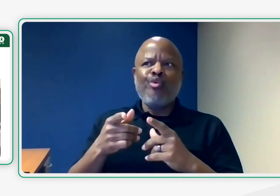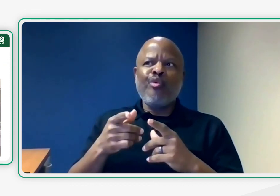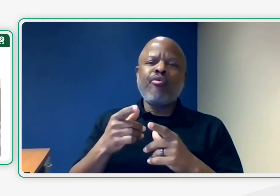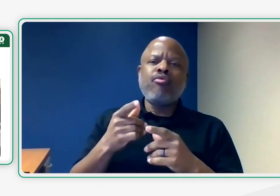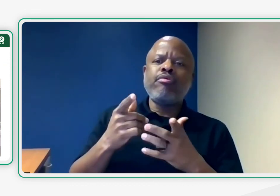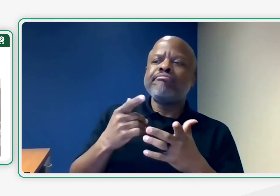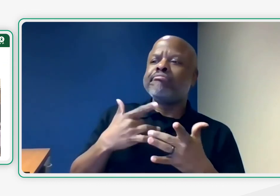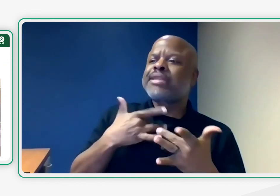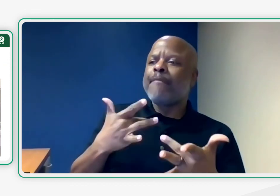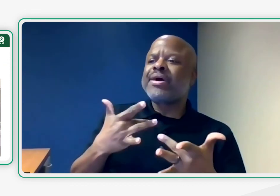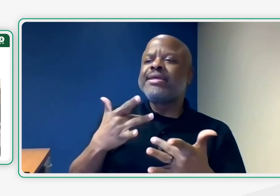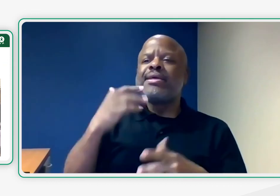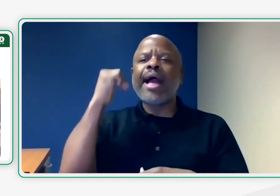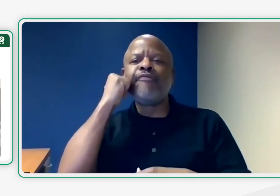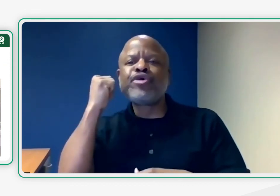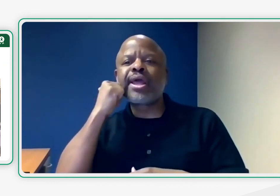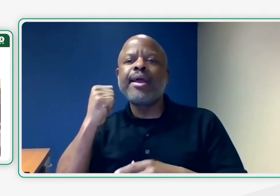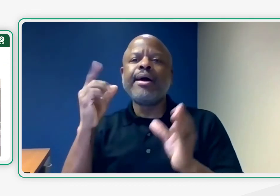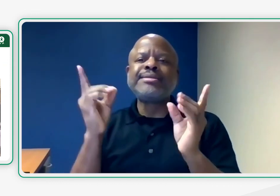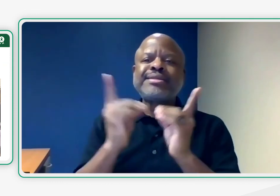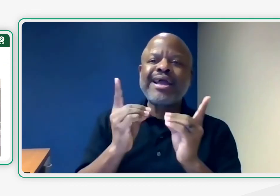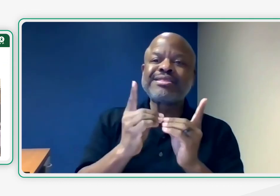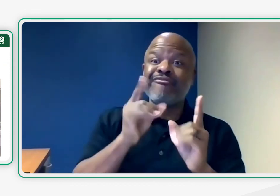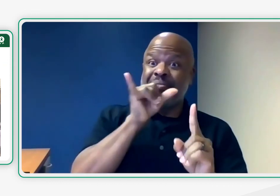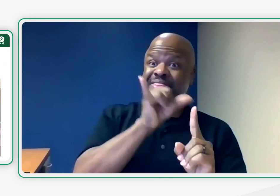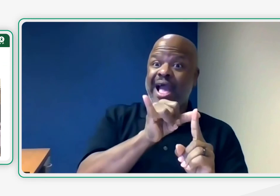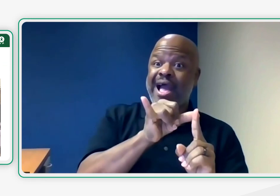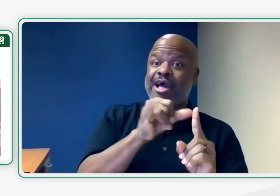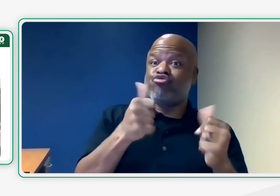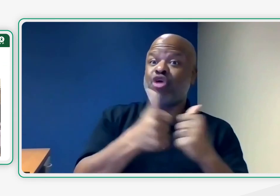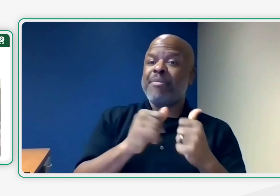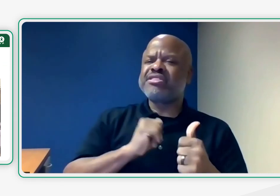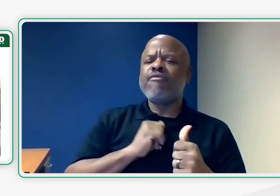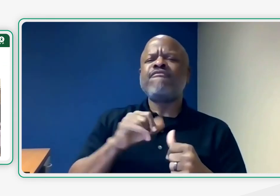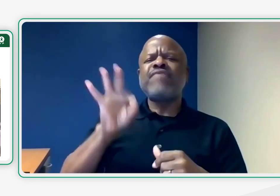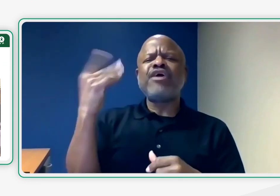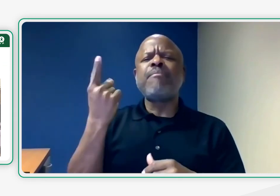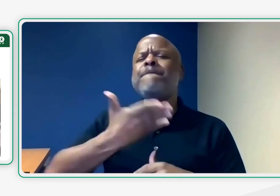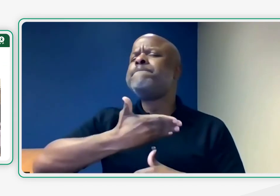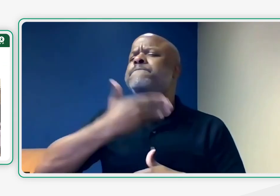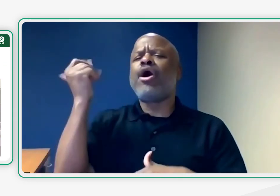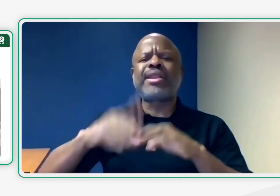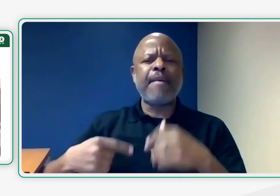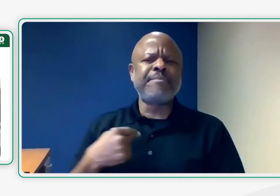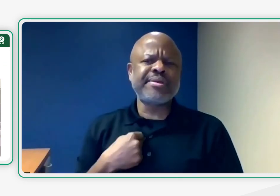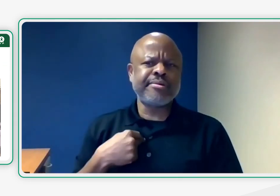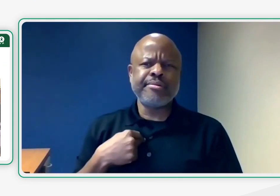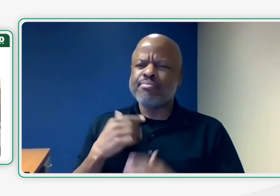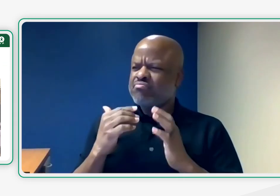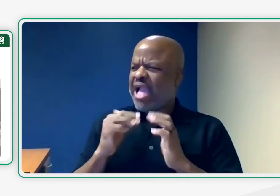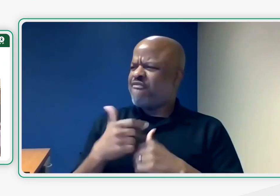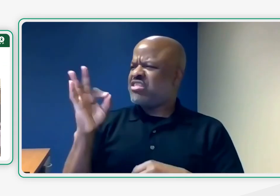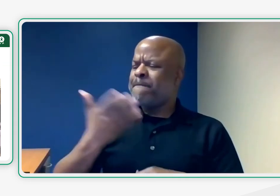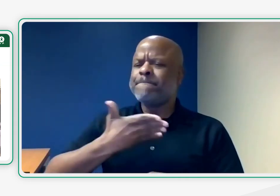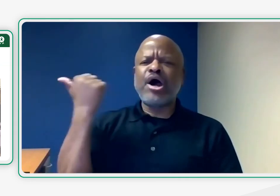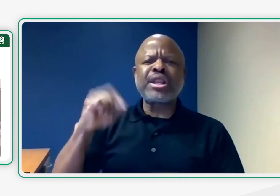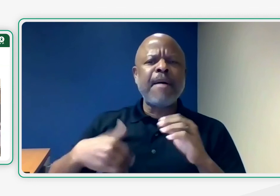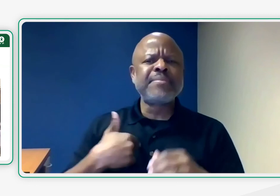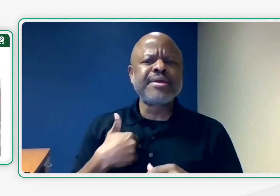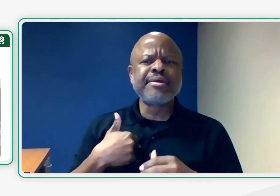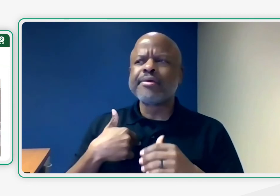and have the best opportunities for my daughter. And so I, you know, as I was going on every day,